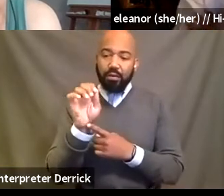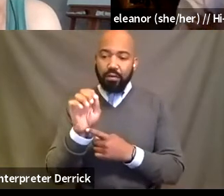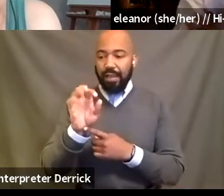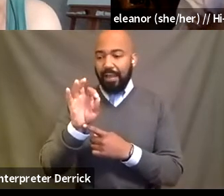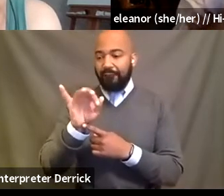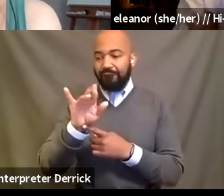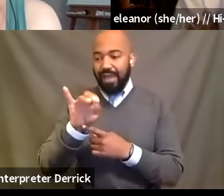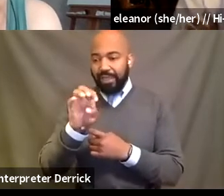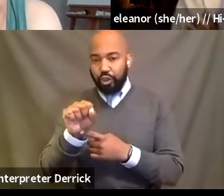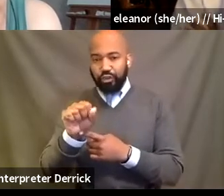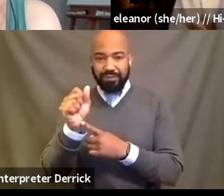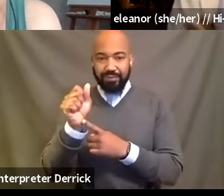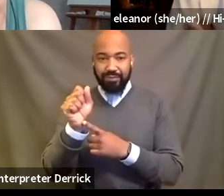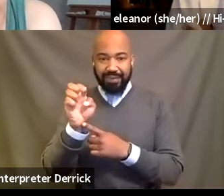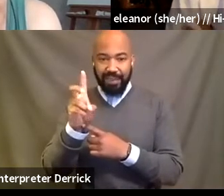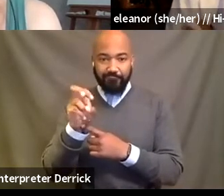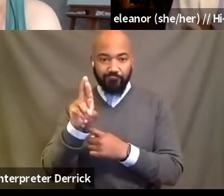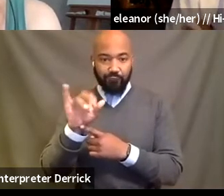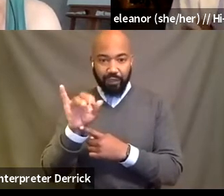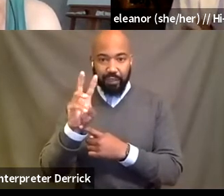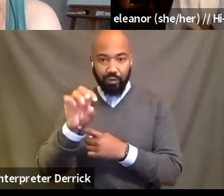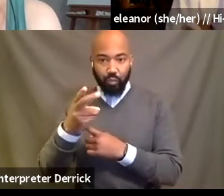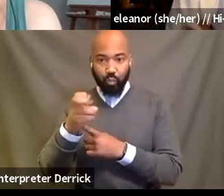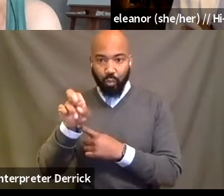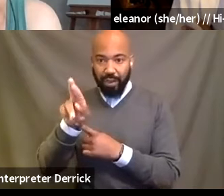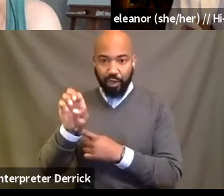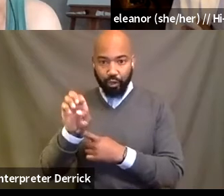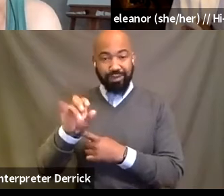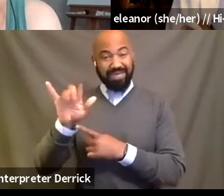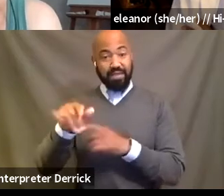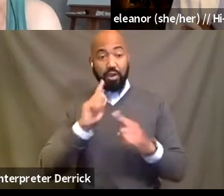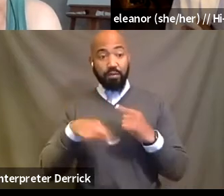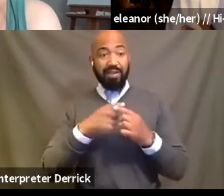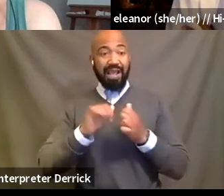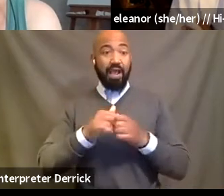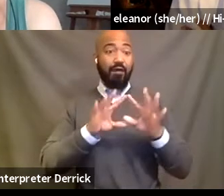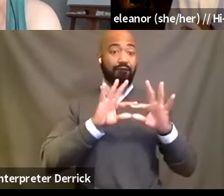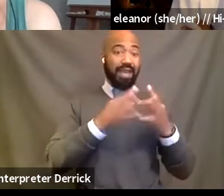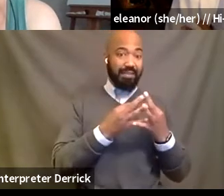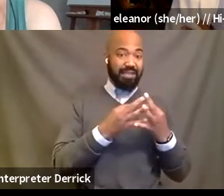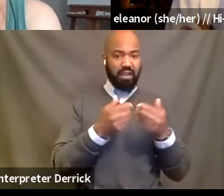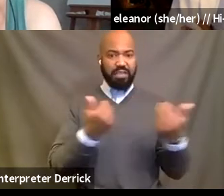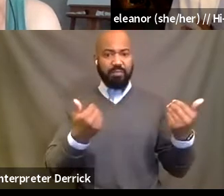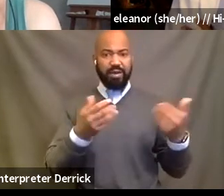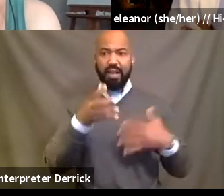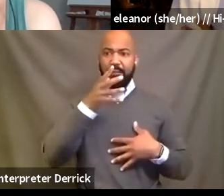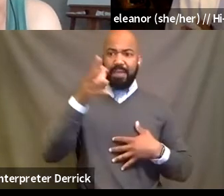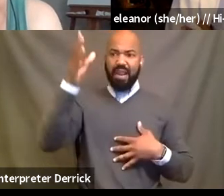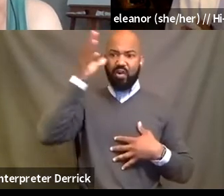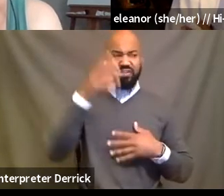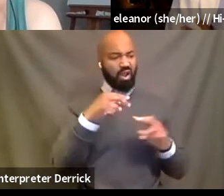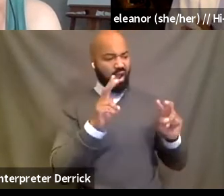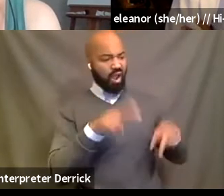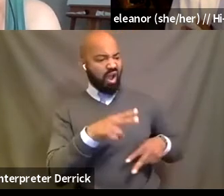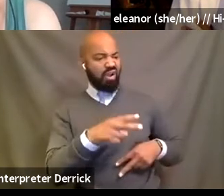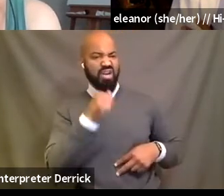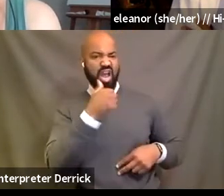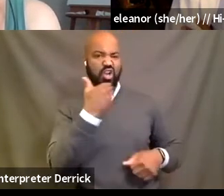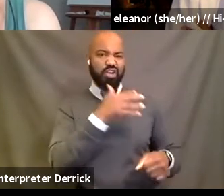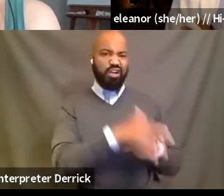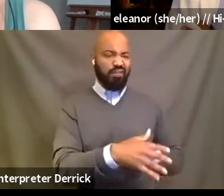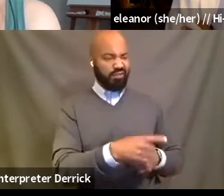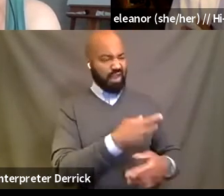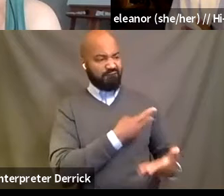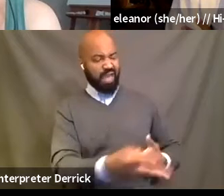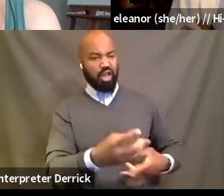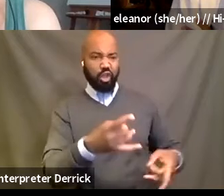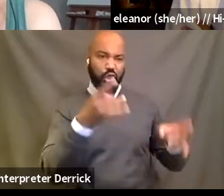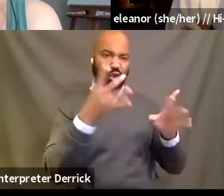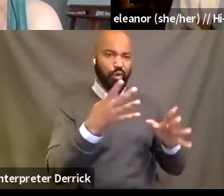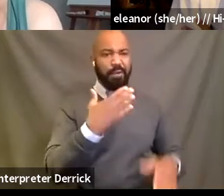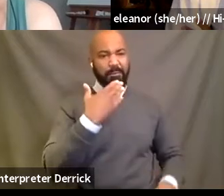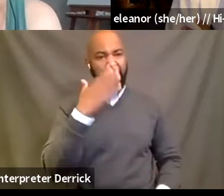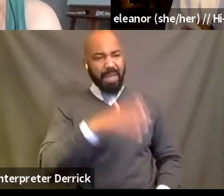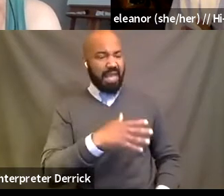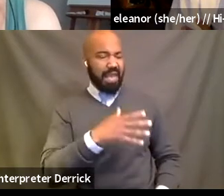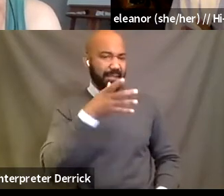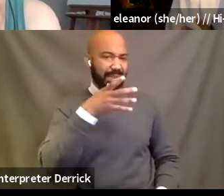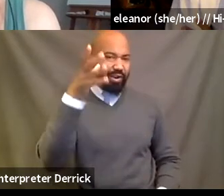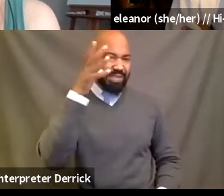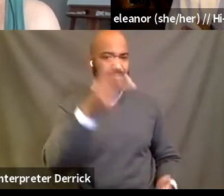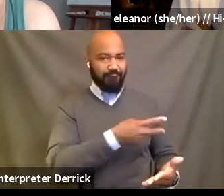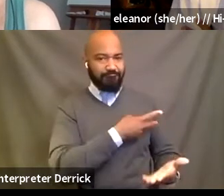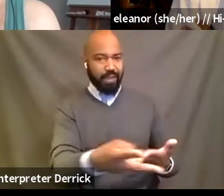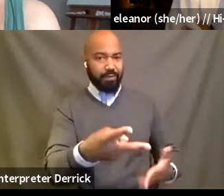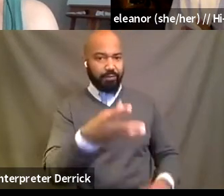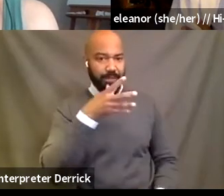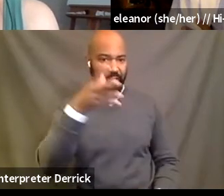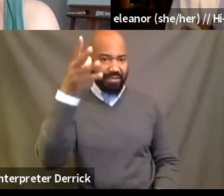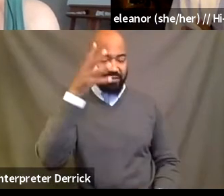x (they/themme): failed parents um it's really struck a chord with me, because I was kind of told from a very young age, that I was saved that I was like rescued from foster care and from my parents.